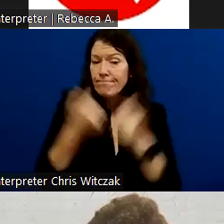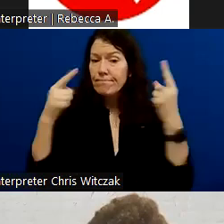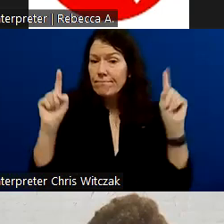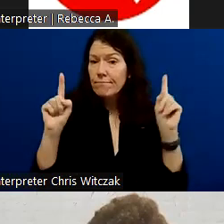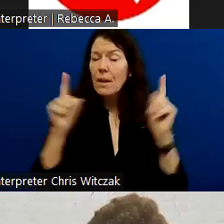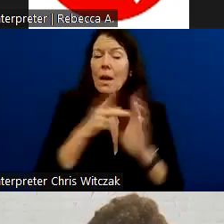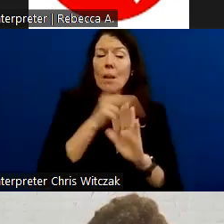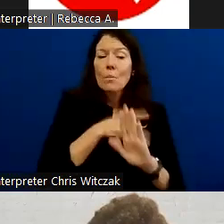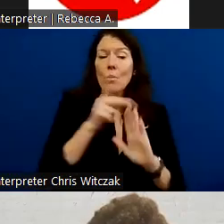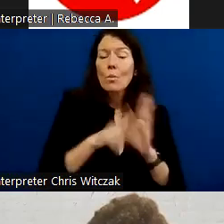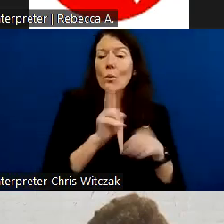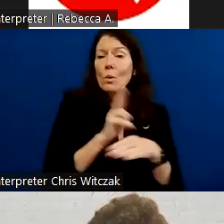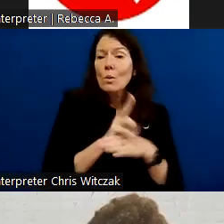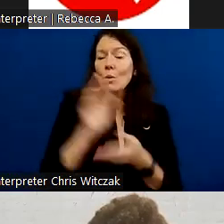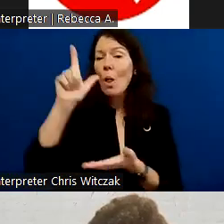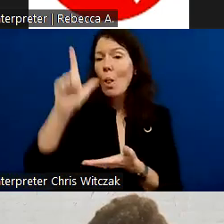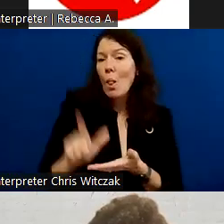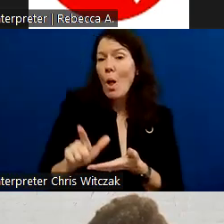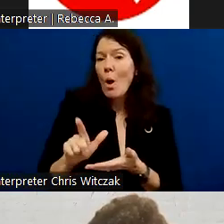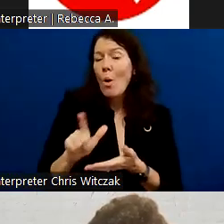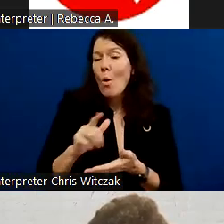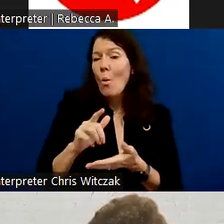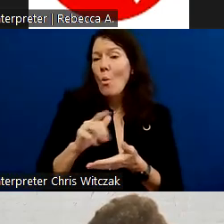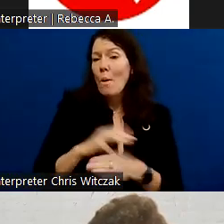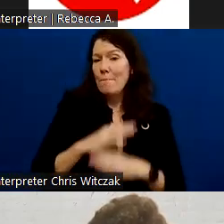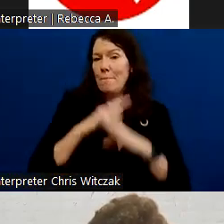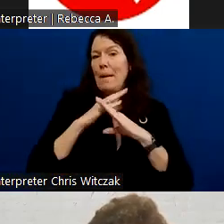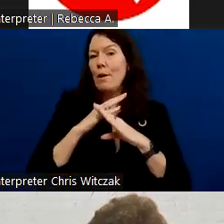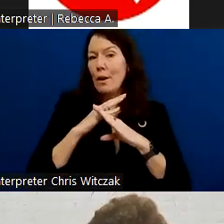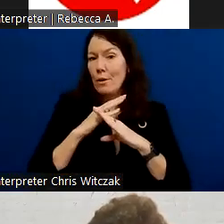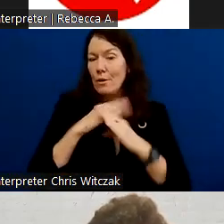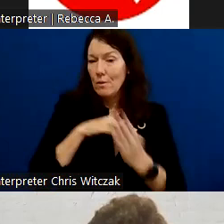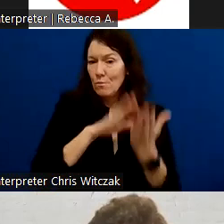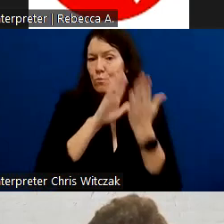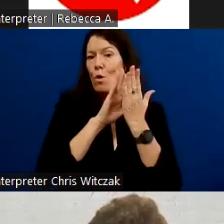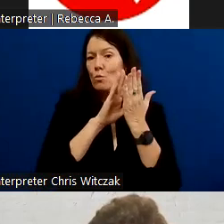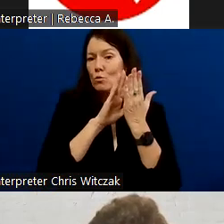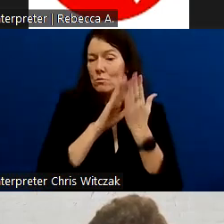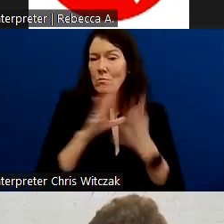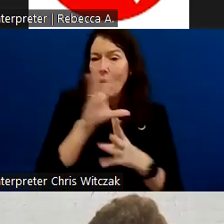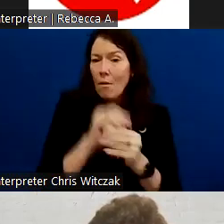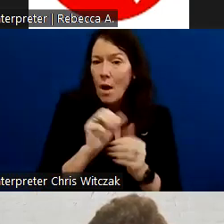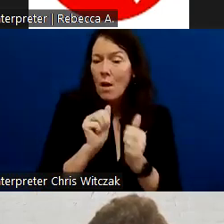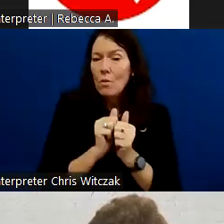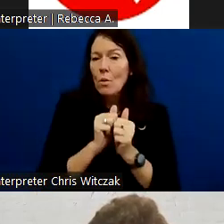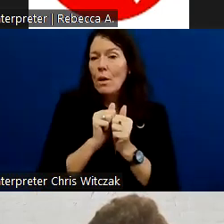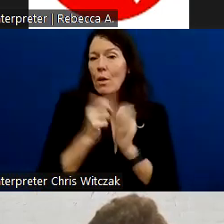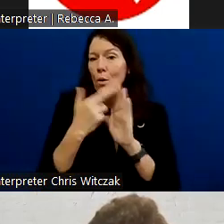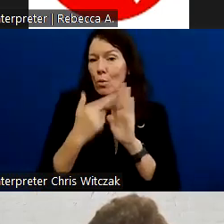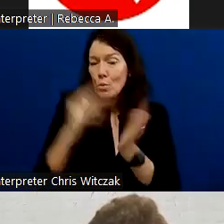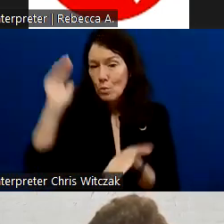using a low barrier approach so programs that are engaged in a rule reduction and are really